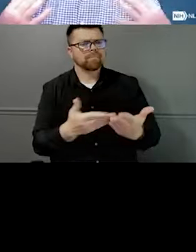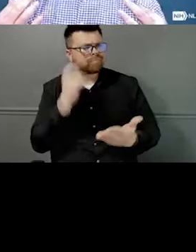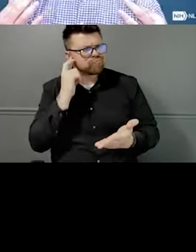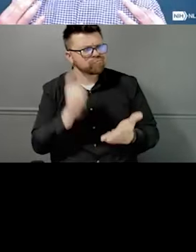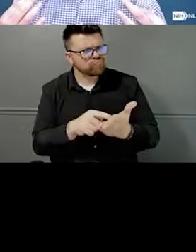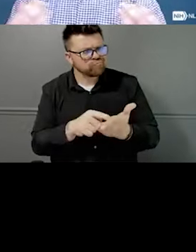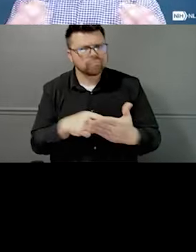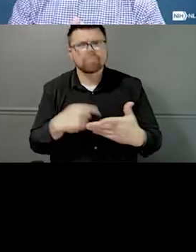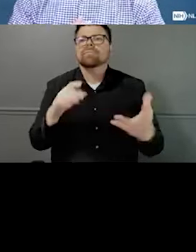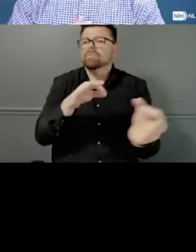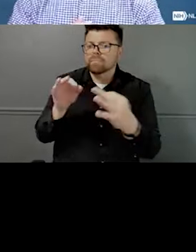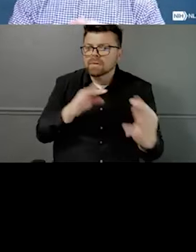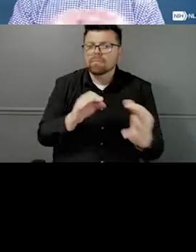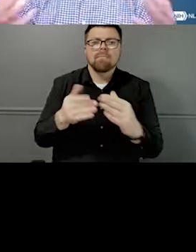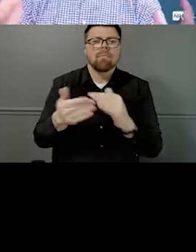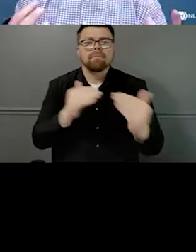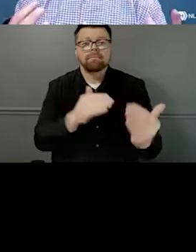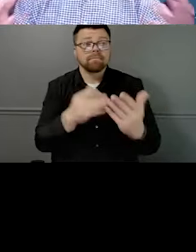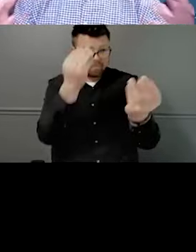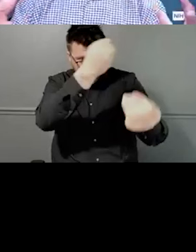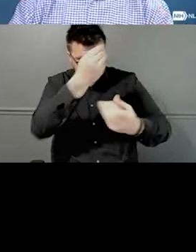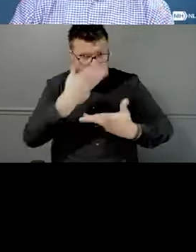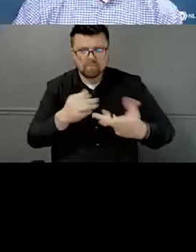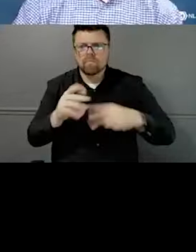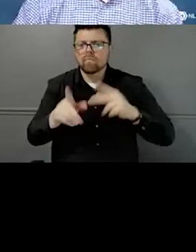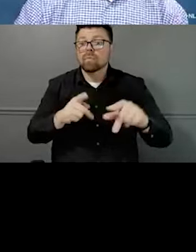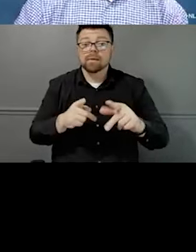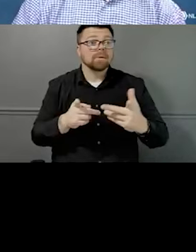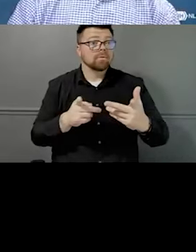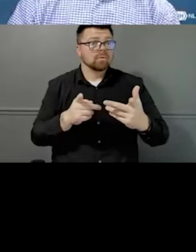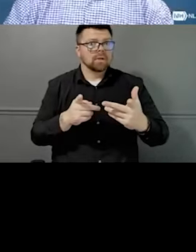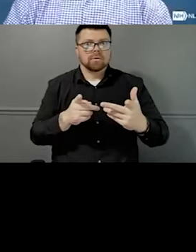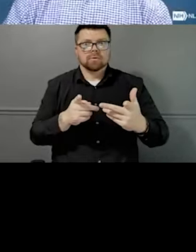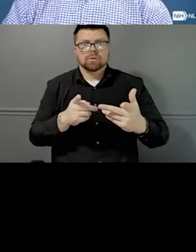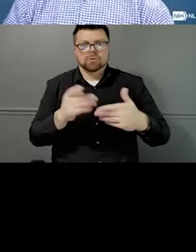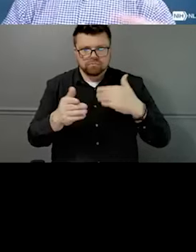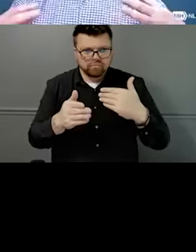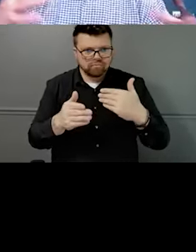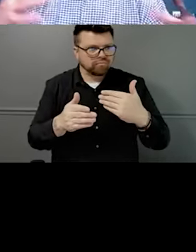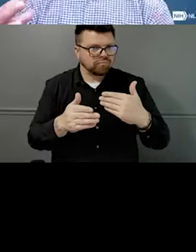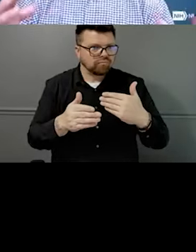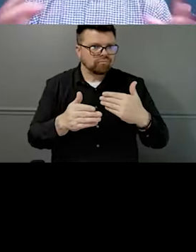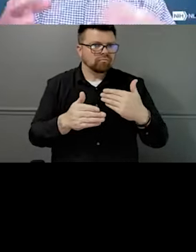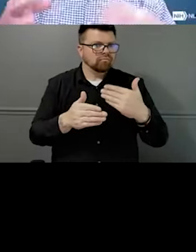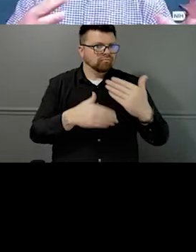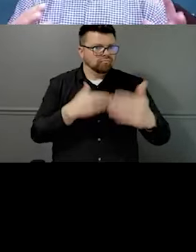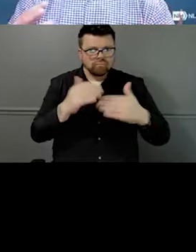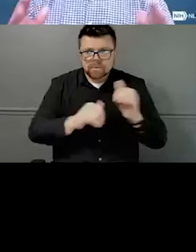the community from people that were actually performing this task. They said, we like filling it out.